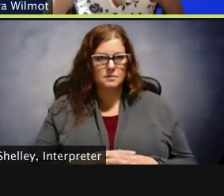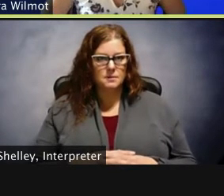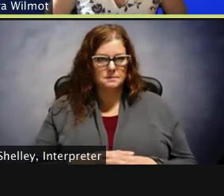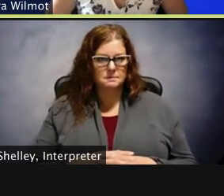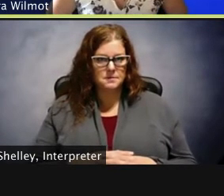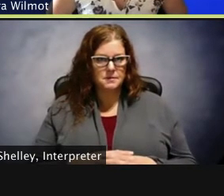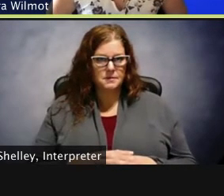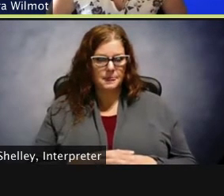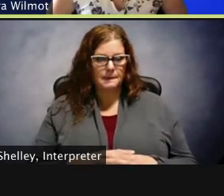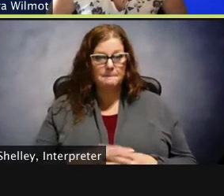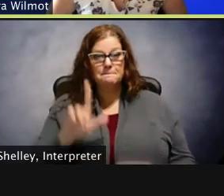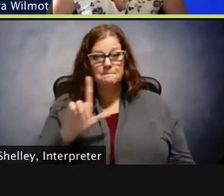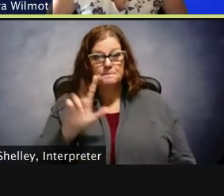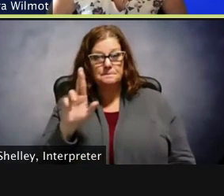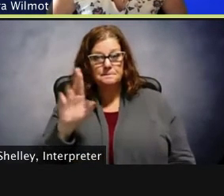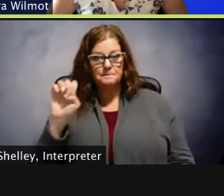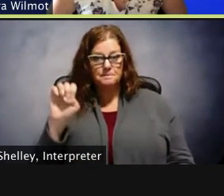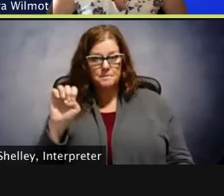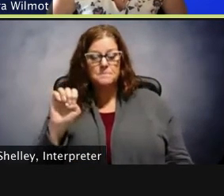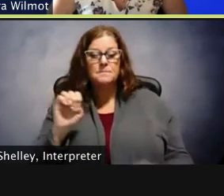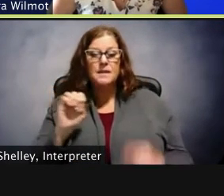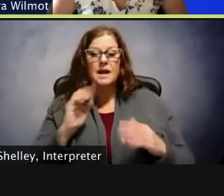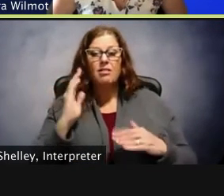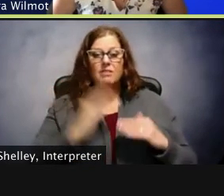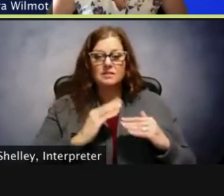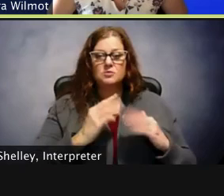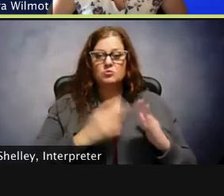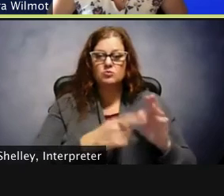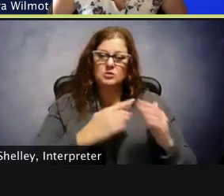LRE, the least restrictive environment, should address the whole child.